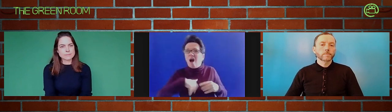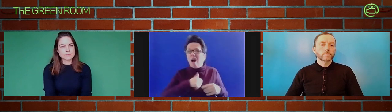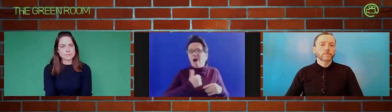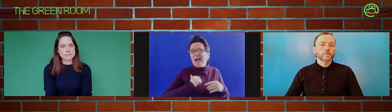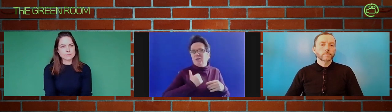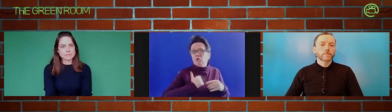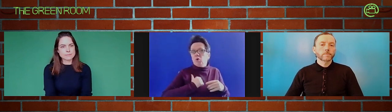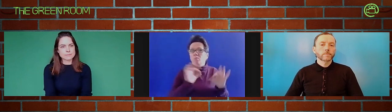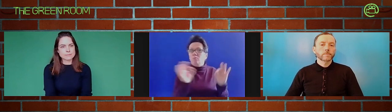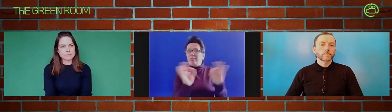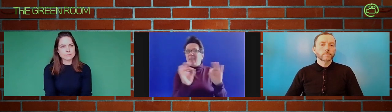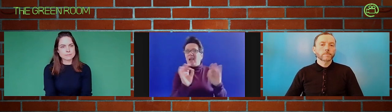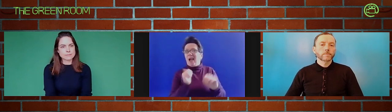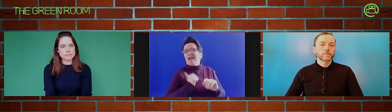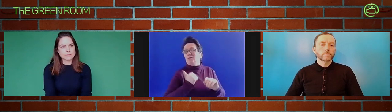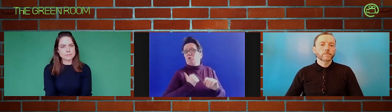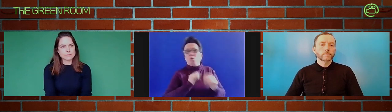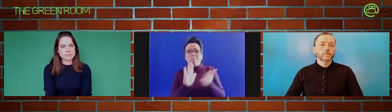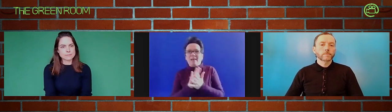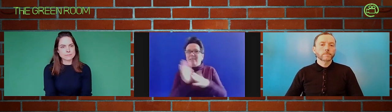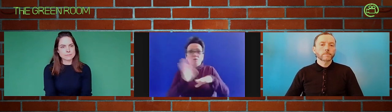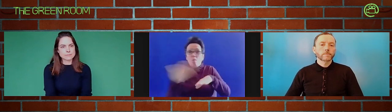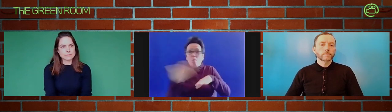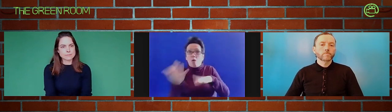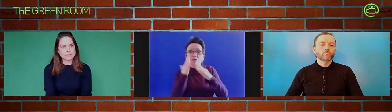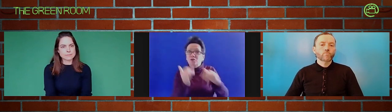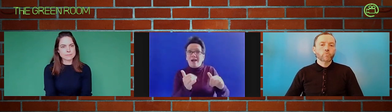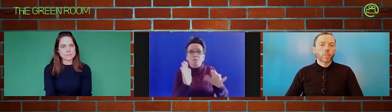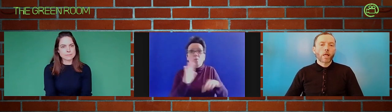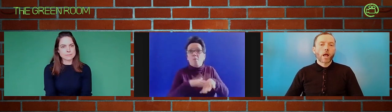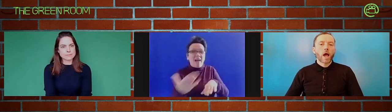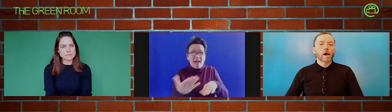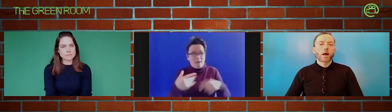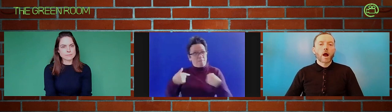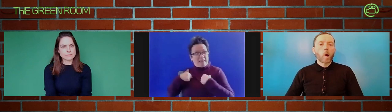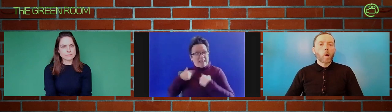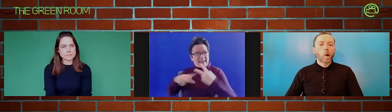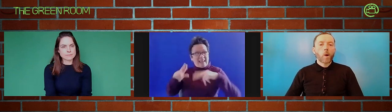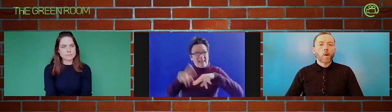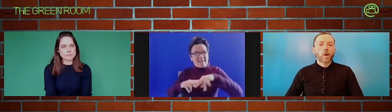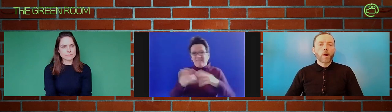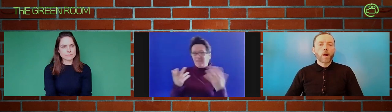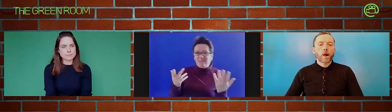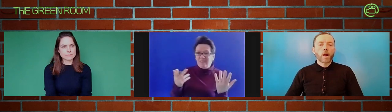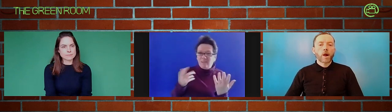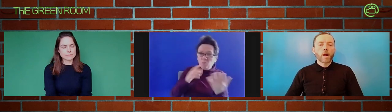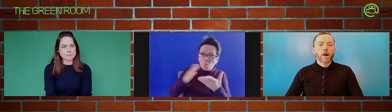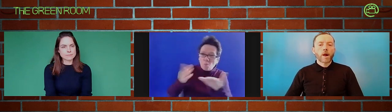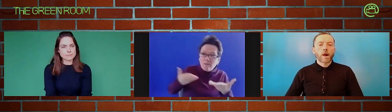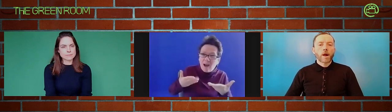So they're not going to keep bothering to check because I know I wouldn't if someone was like, I'm not providing it it's like, if you're not providing it I'm not going to keep